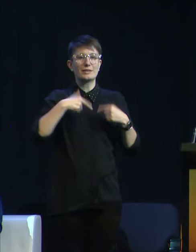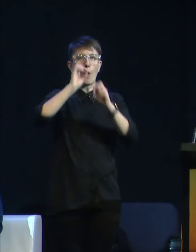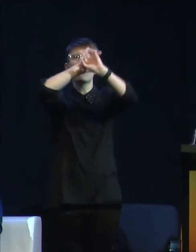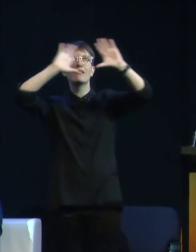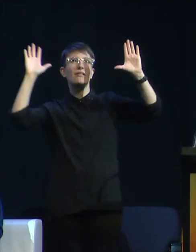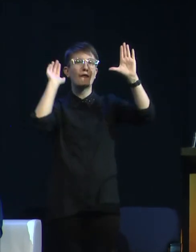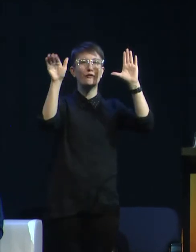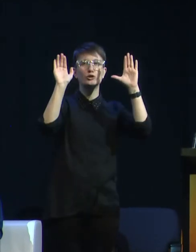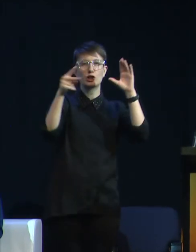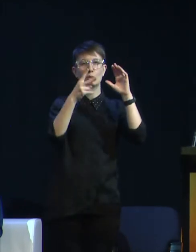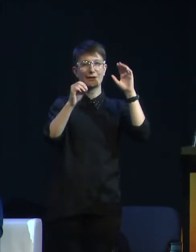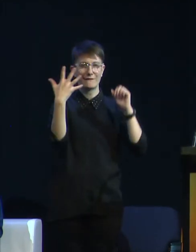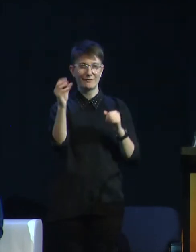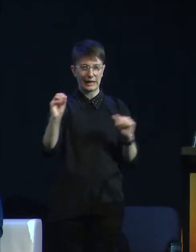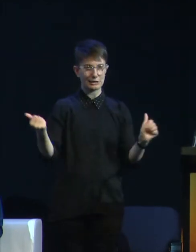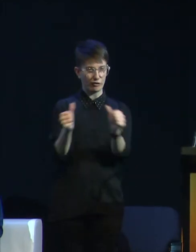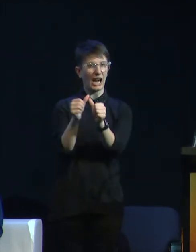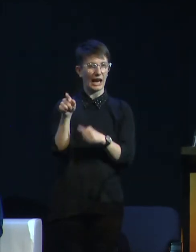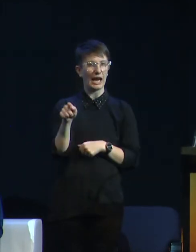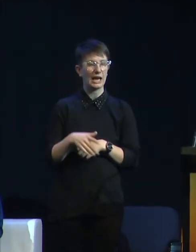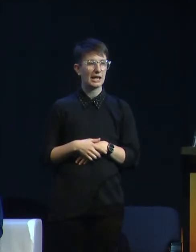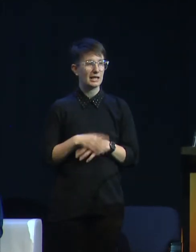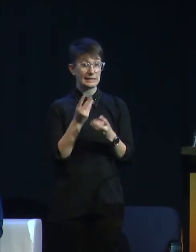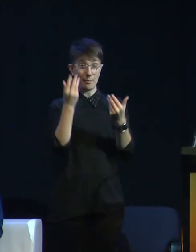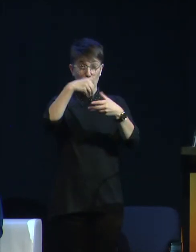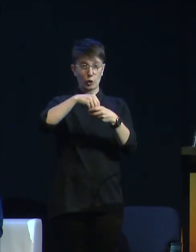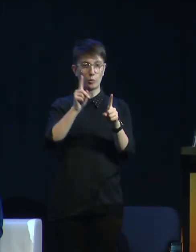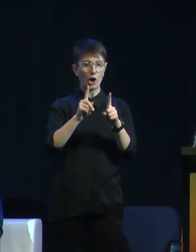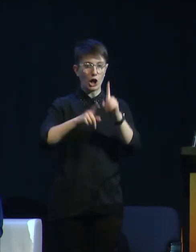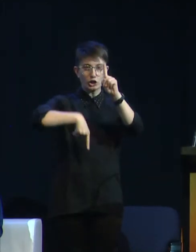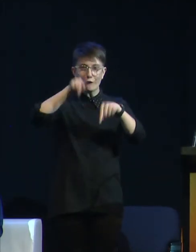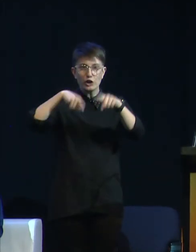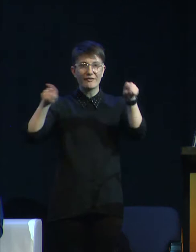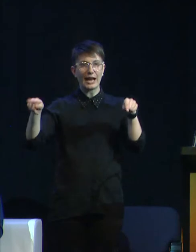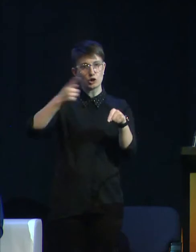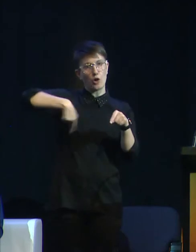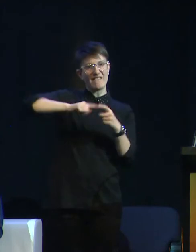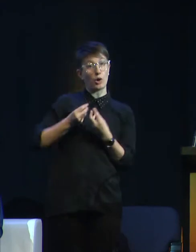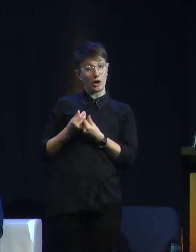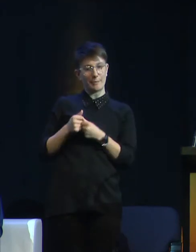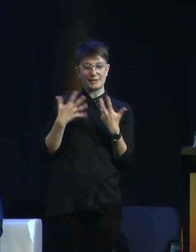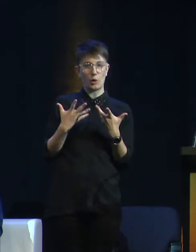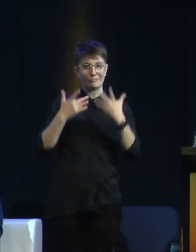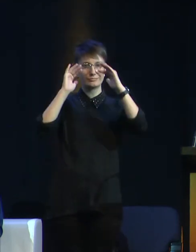the things included in that vision are diversification of our economy to net zero, remaining a net